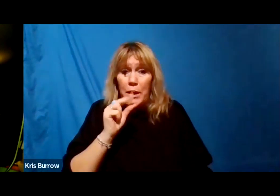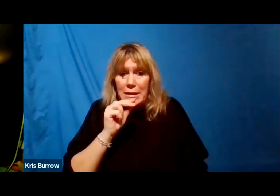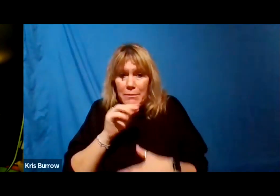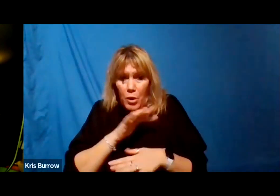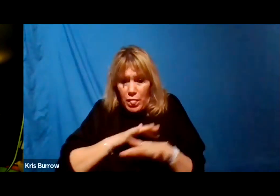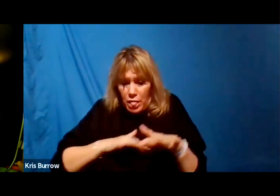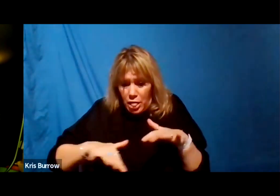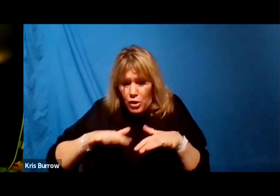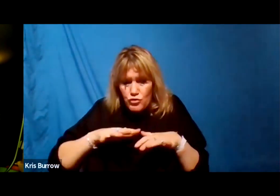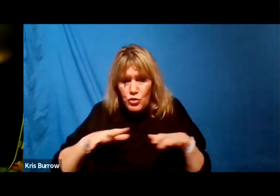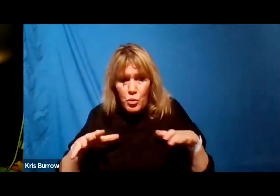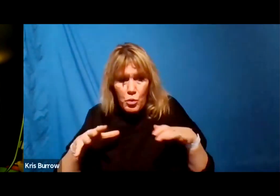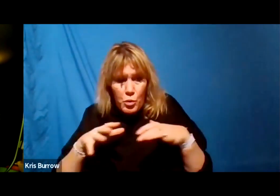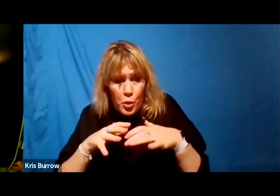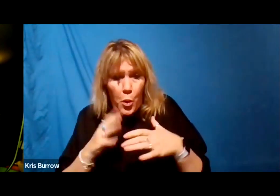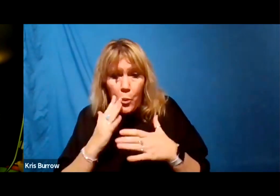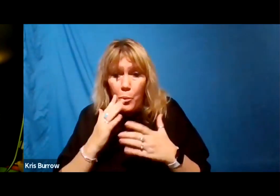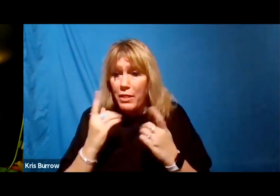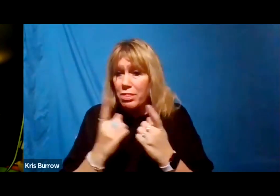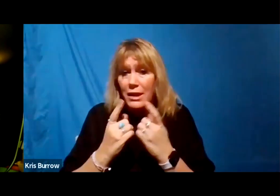of this evening!